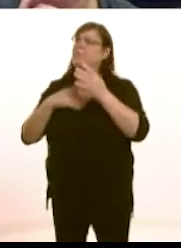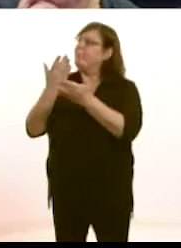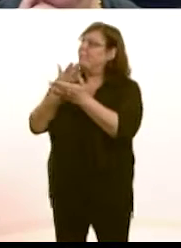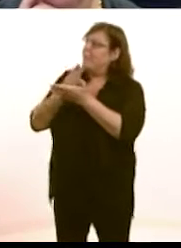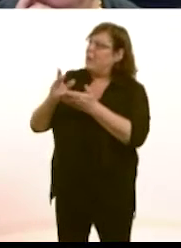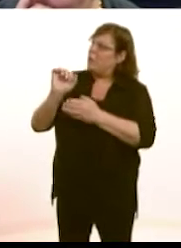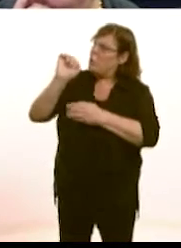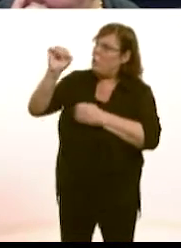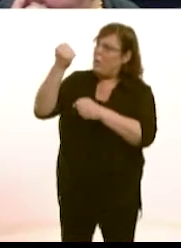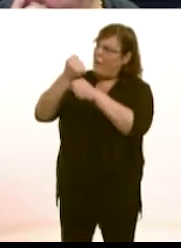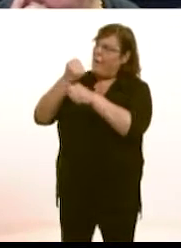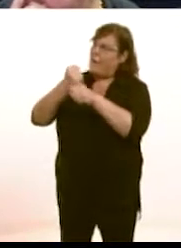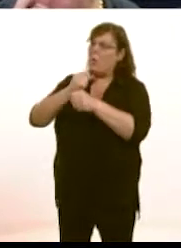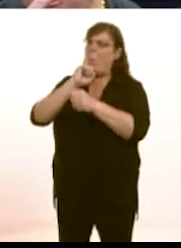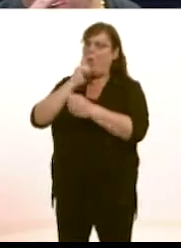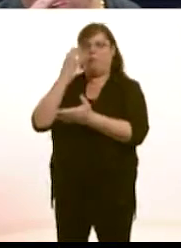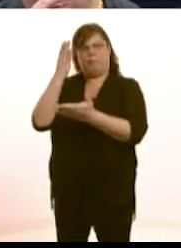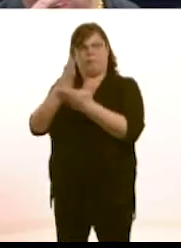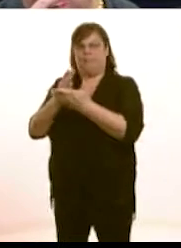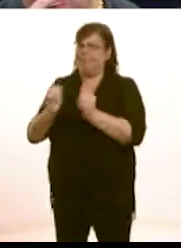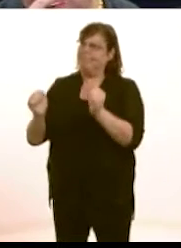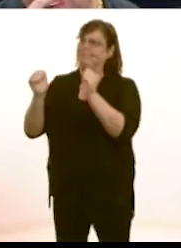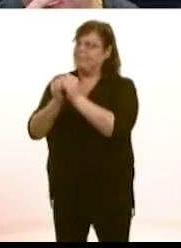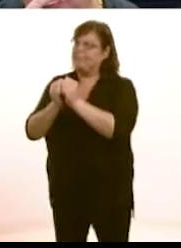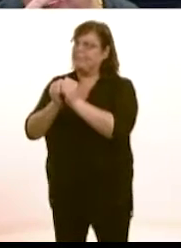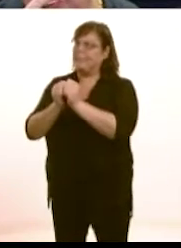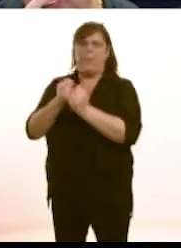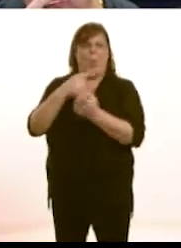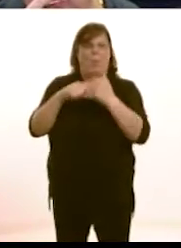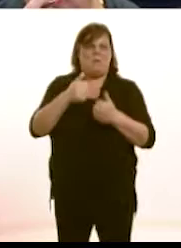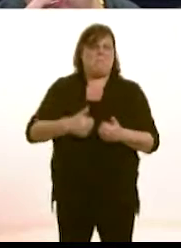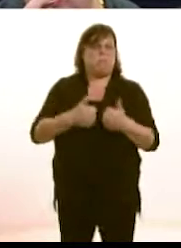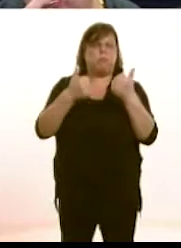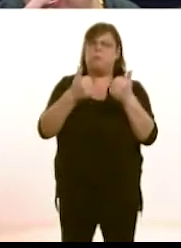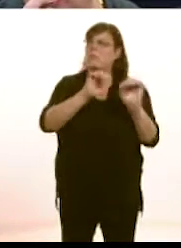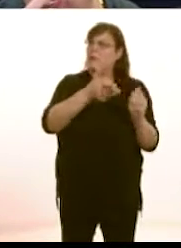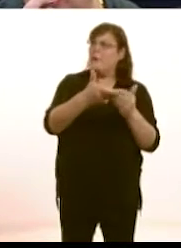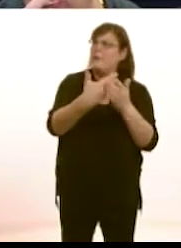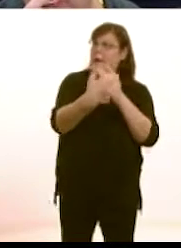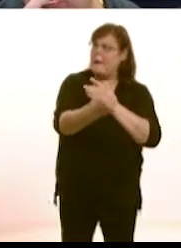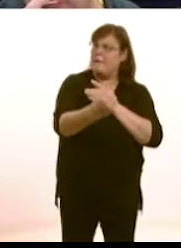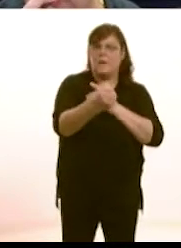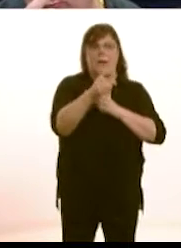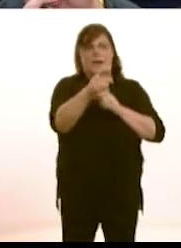final decision on this, and we already have an excellent service, and itís located in Ysbyty Gwynedd.